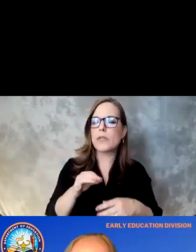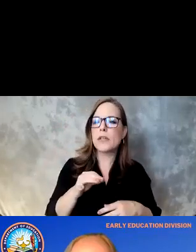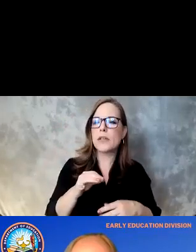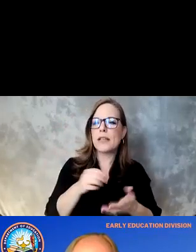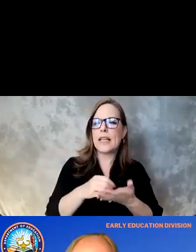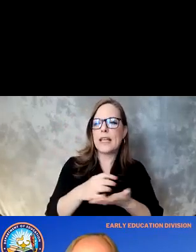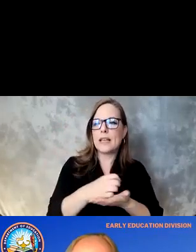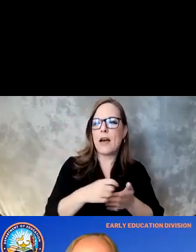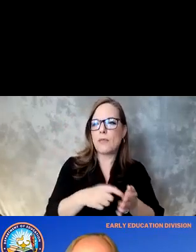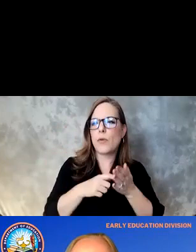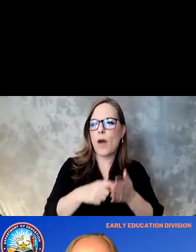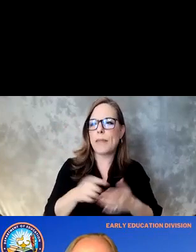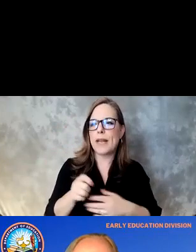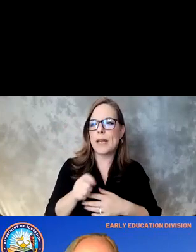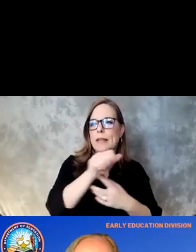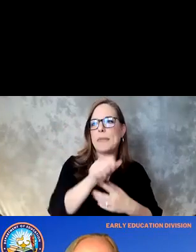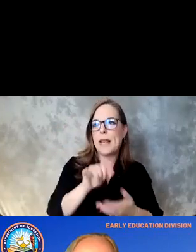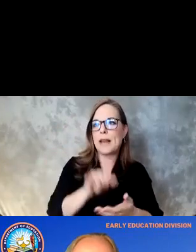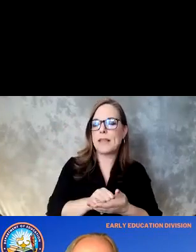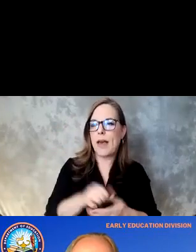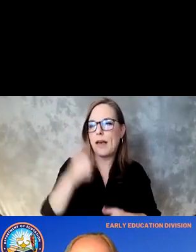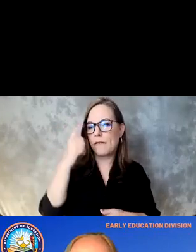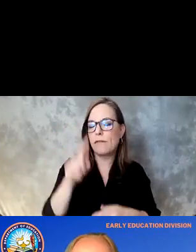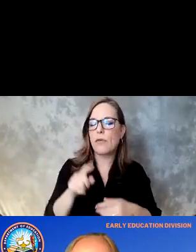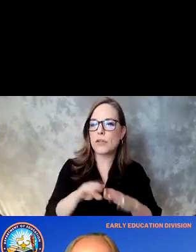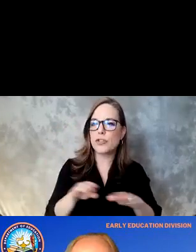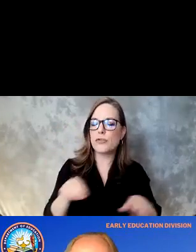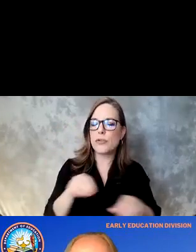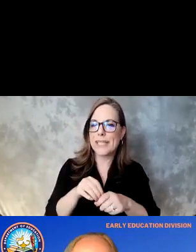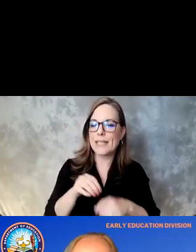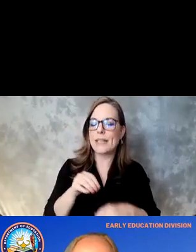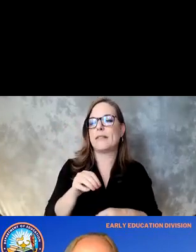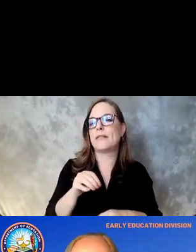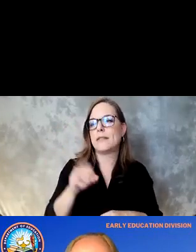for children with IEPs in the State Preschool Programs so we'll see if those rules and how